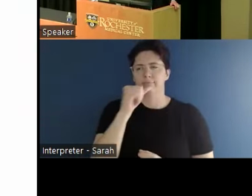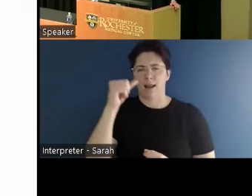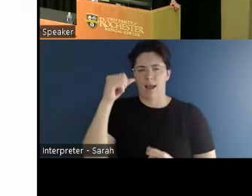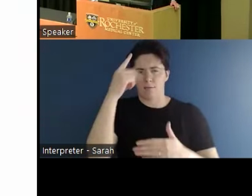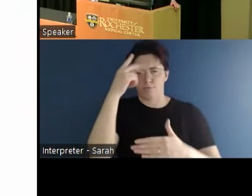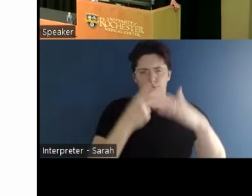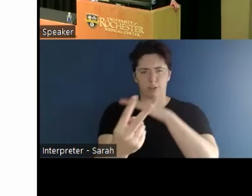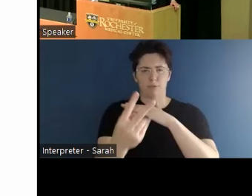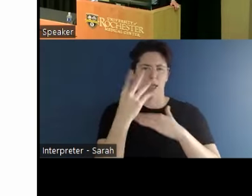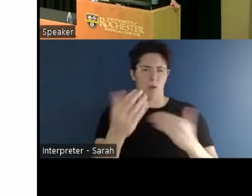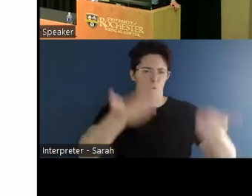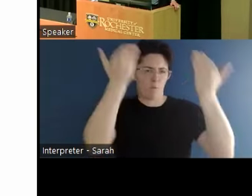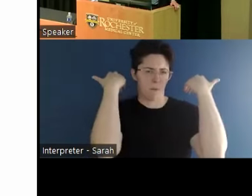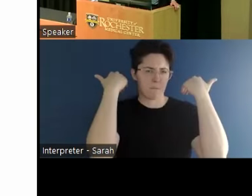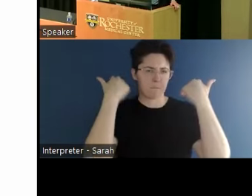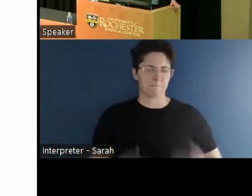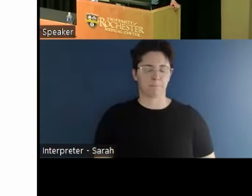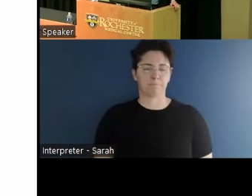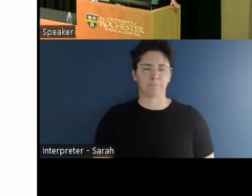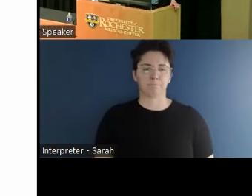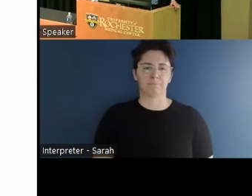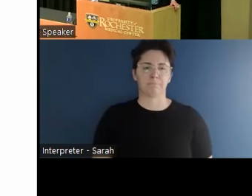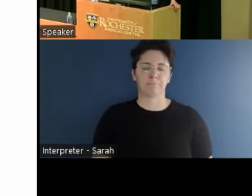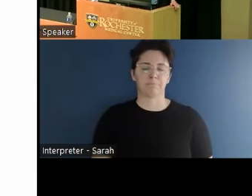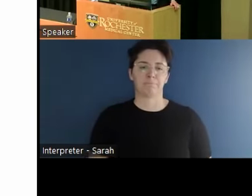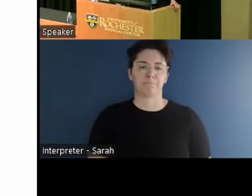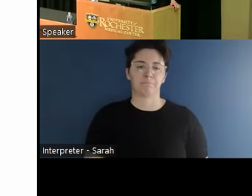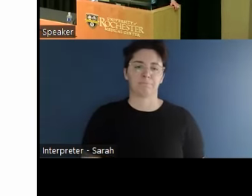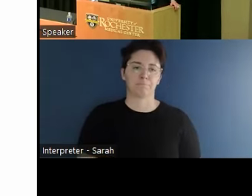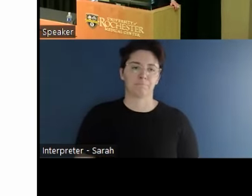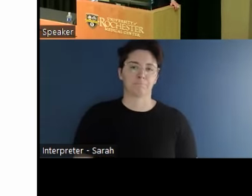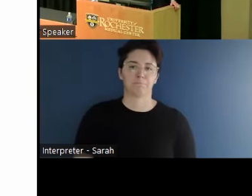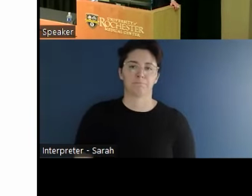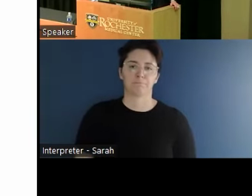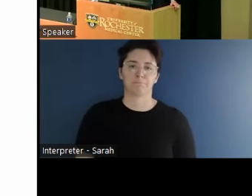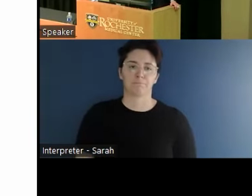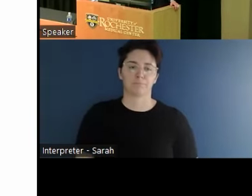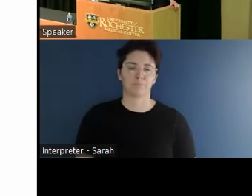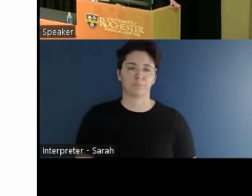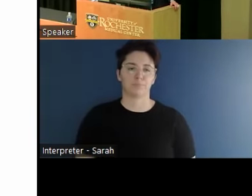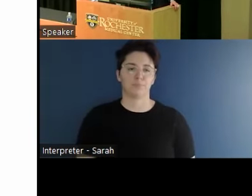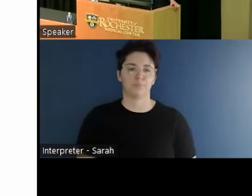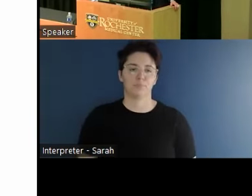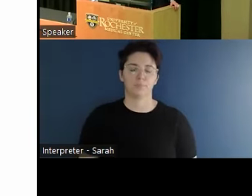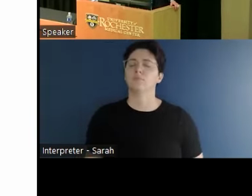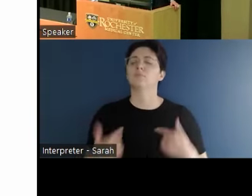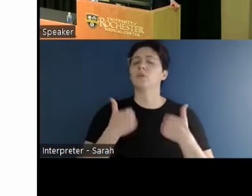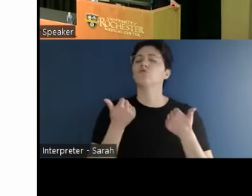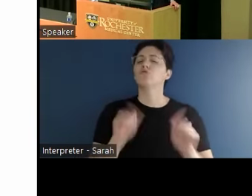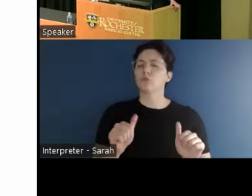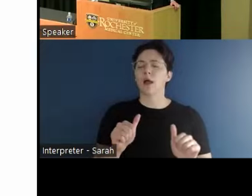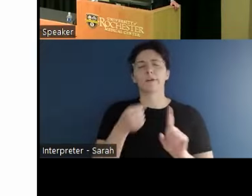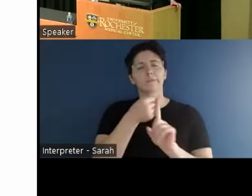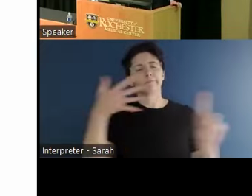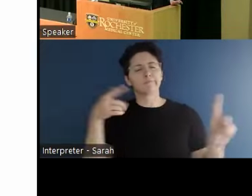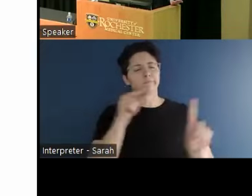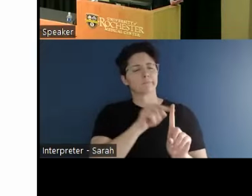overwhelming so in my attempt to find and explain that missing puzzle piece I've developed a small